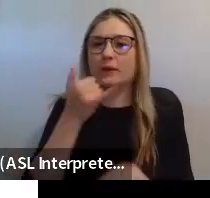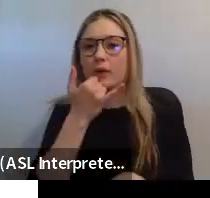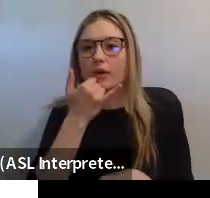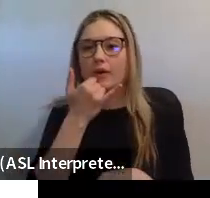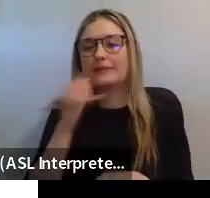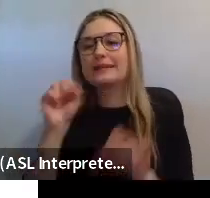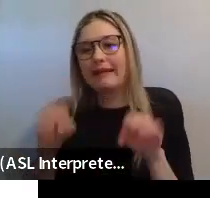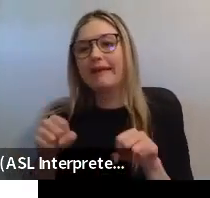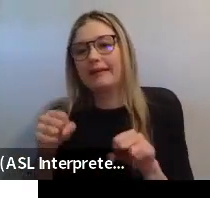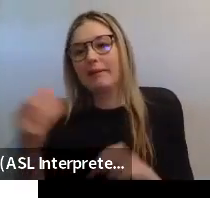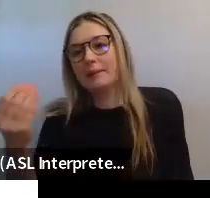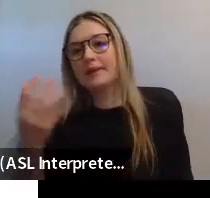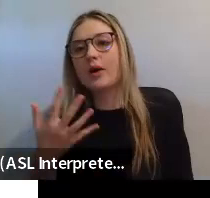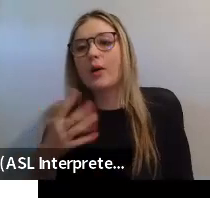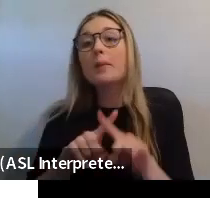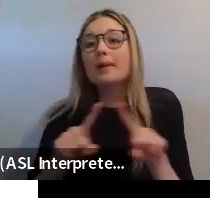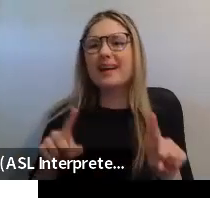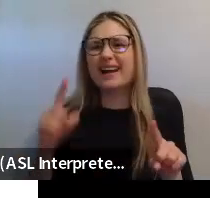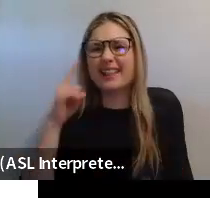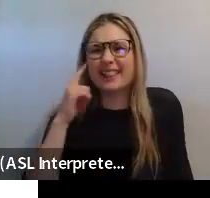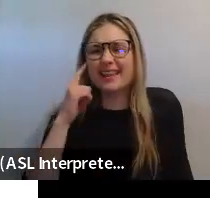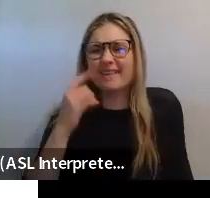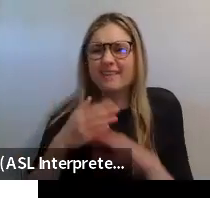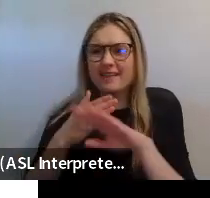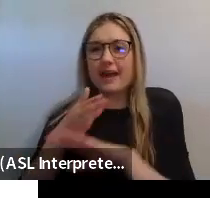on here that if I'm incorrect about timing we'll correct me.